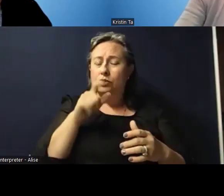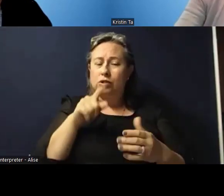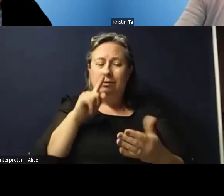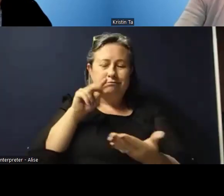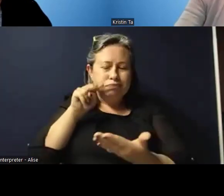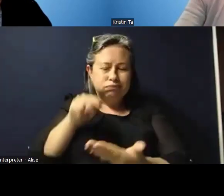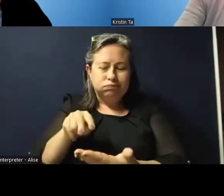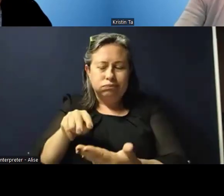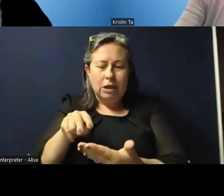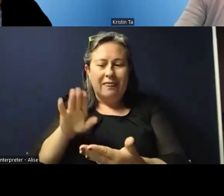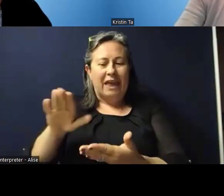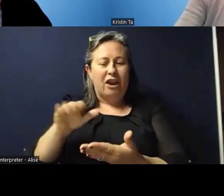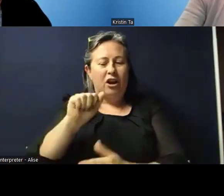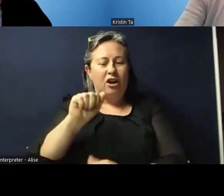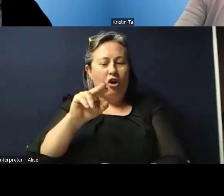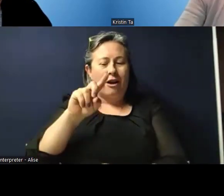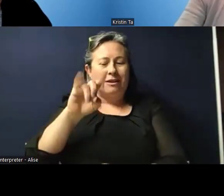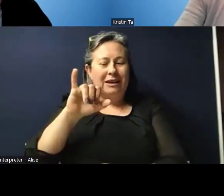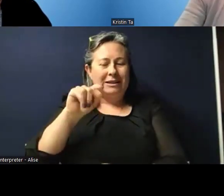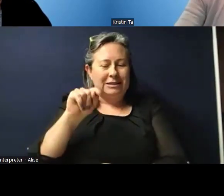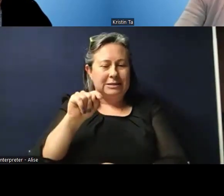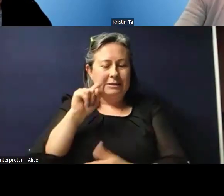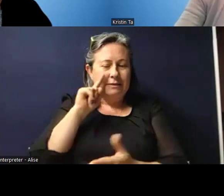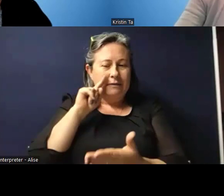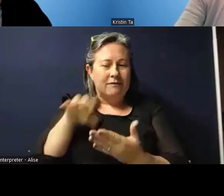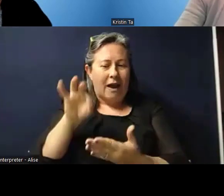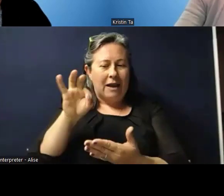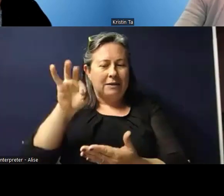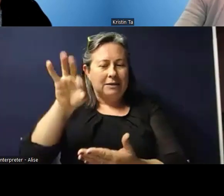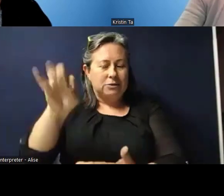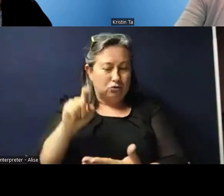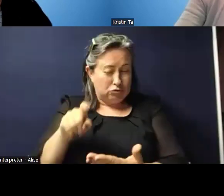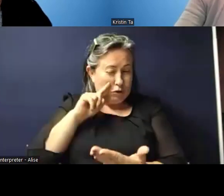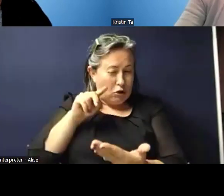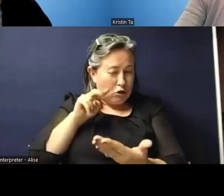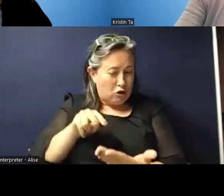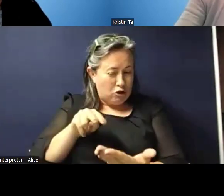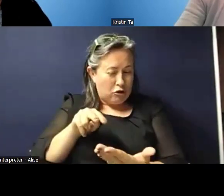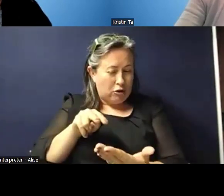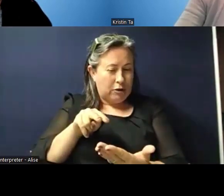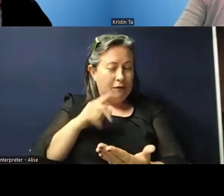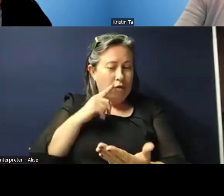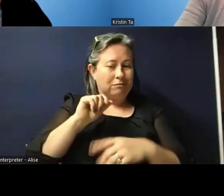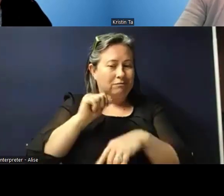when trying to establish those collaboration agreements? So I guess the question is,